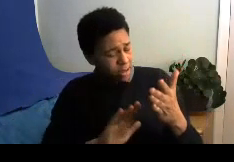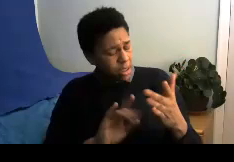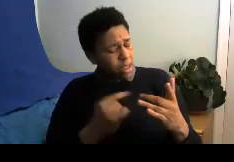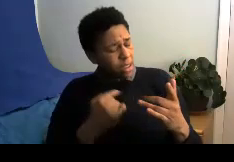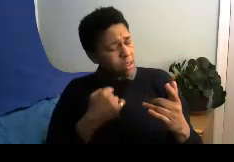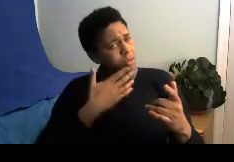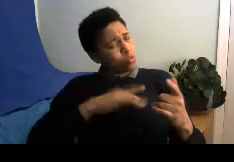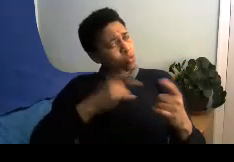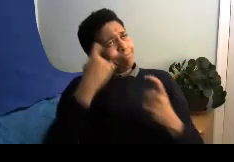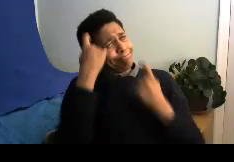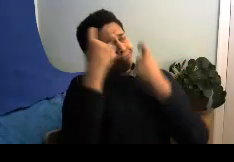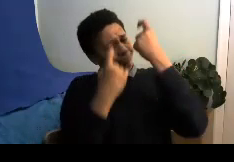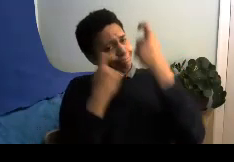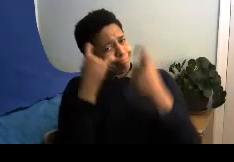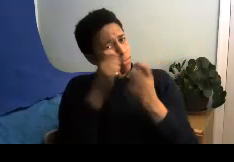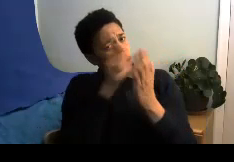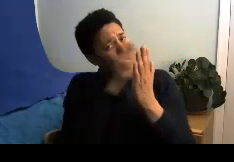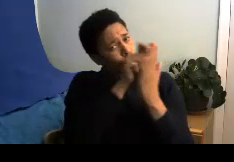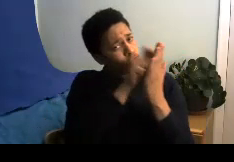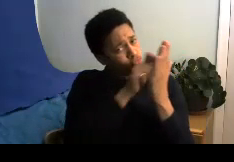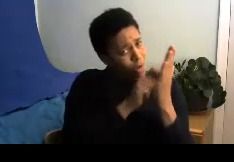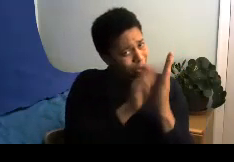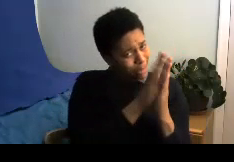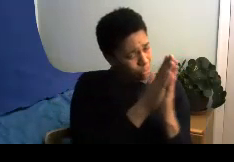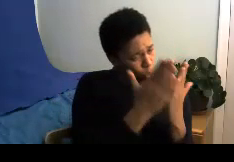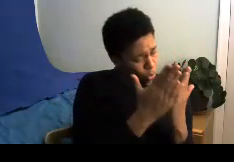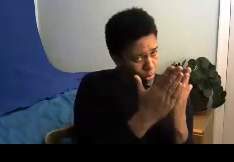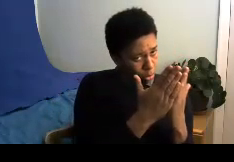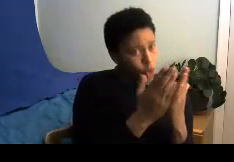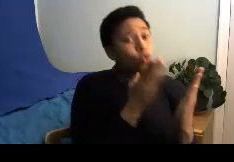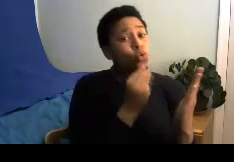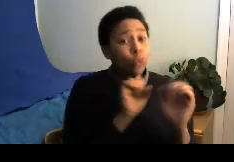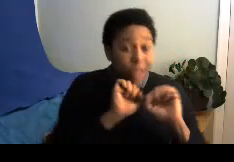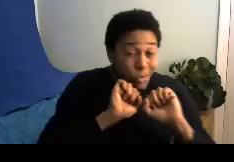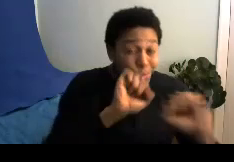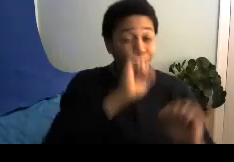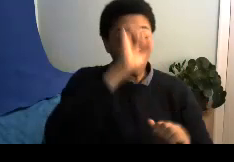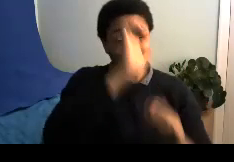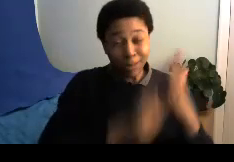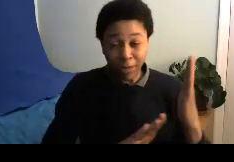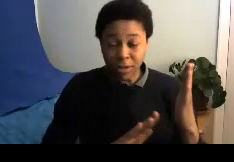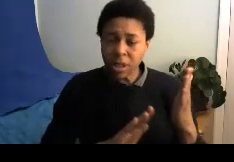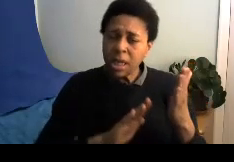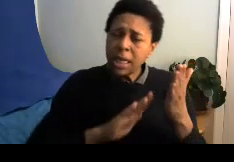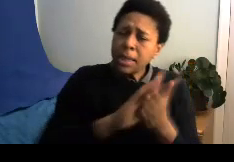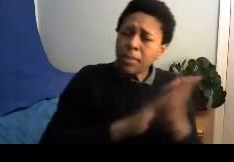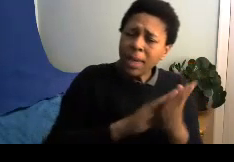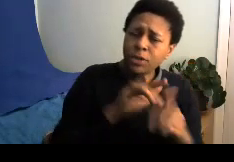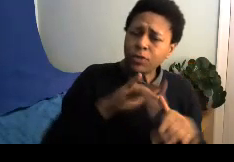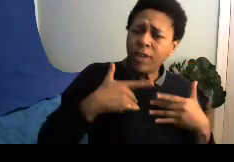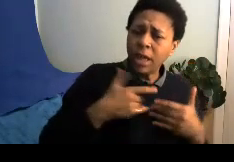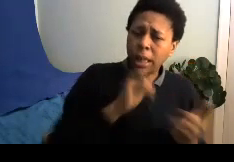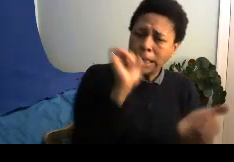novel using personal experience, free you or, or constrain you as a writer?